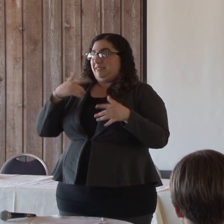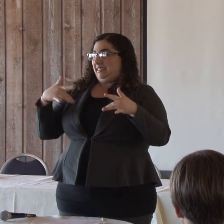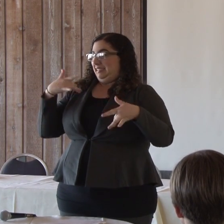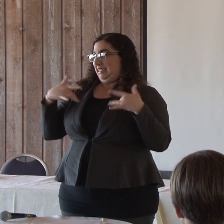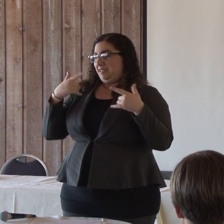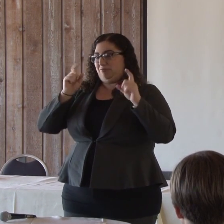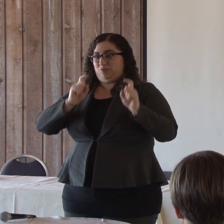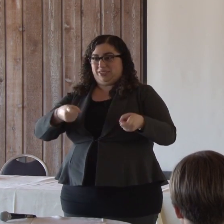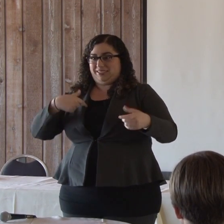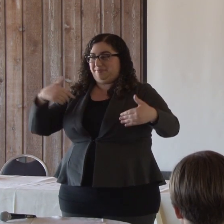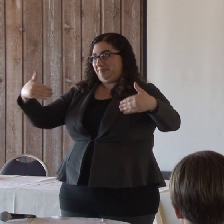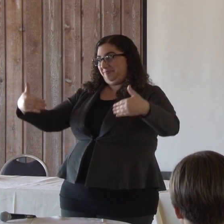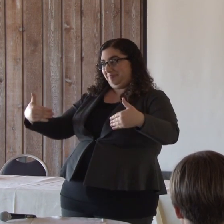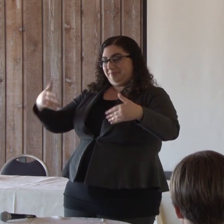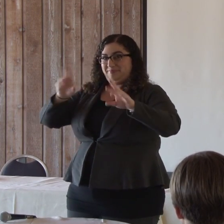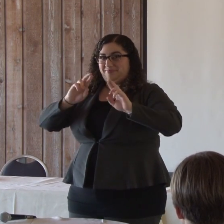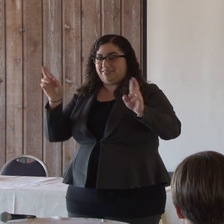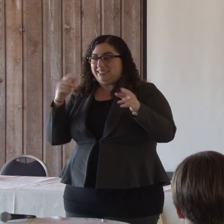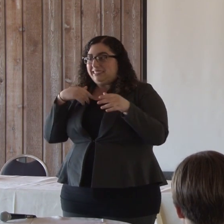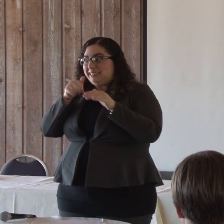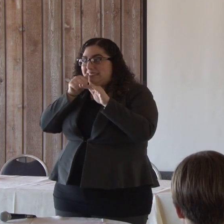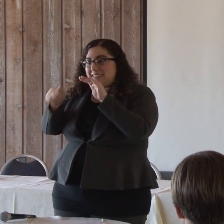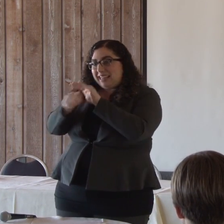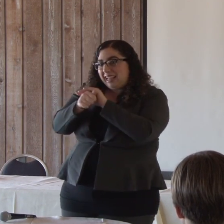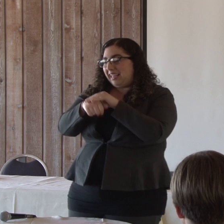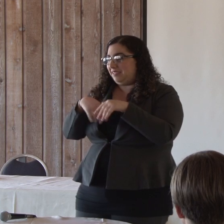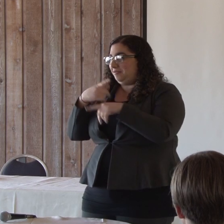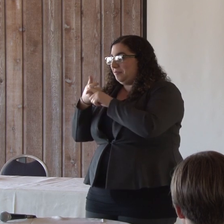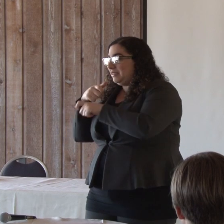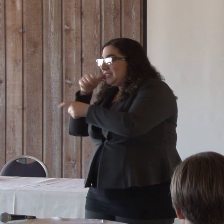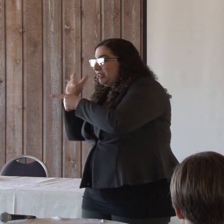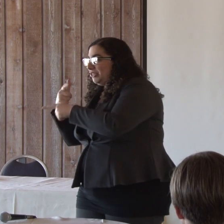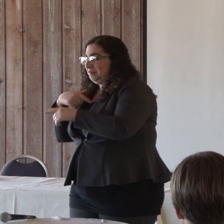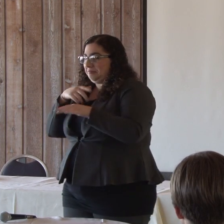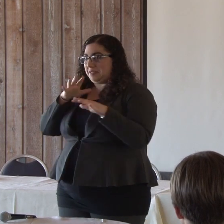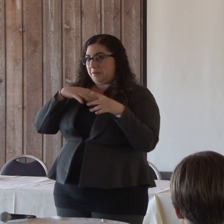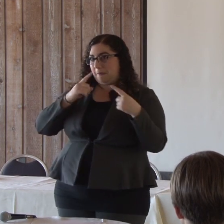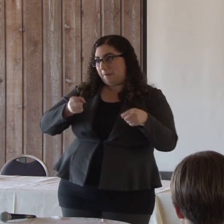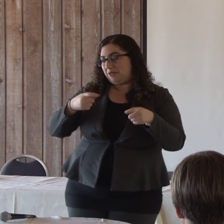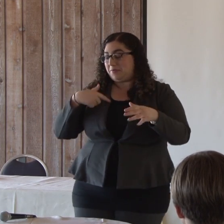6th at 4:30 in the afternoon. I remember it exactly. I was very excited.